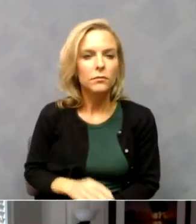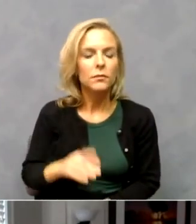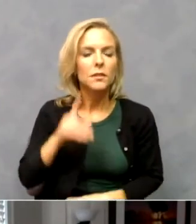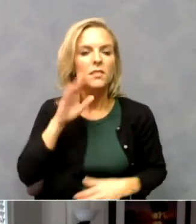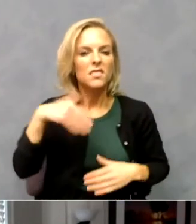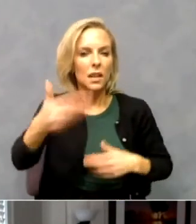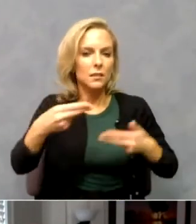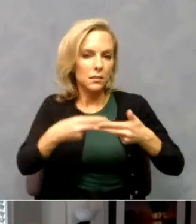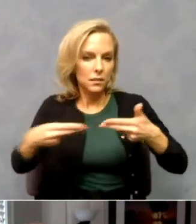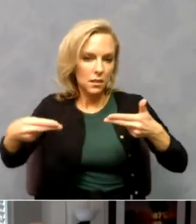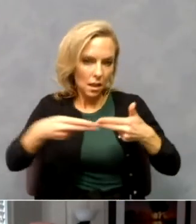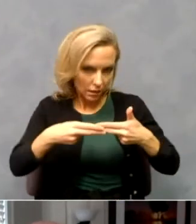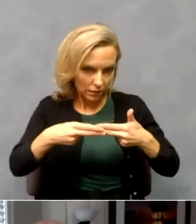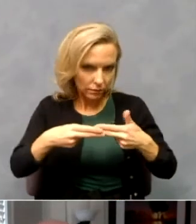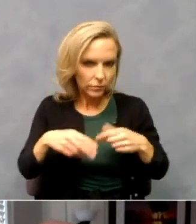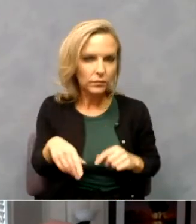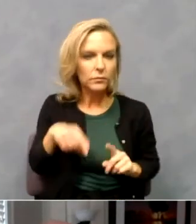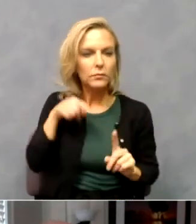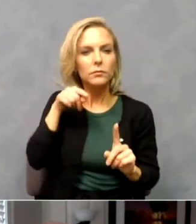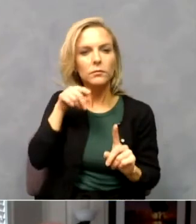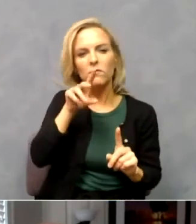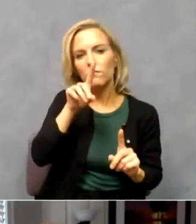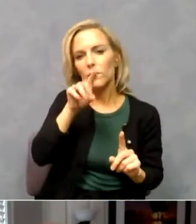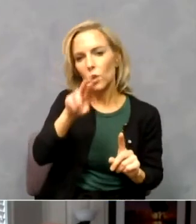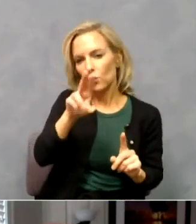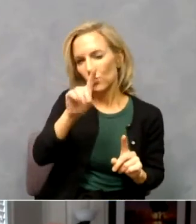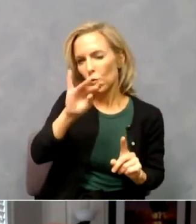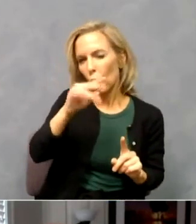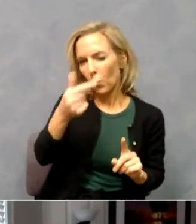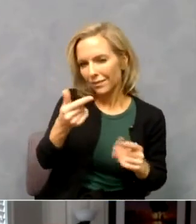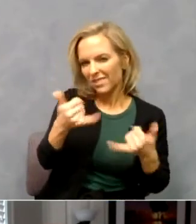another doctor dueling image, and it was from the same meeting. And here's